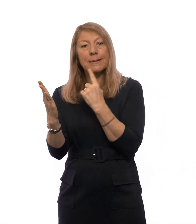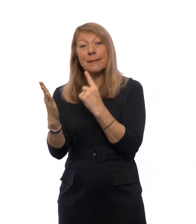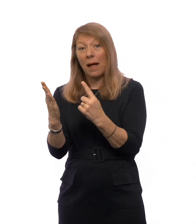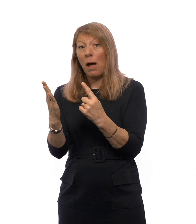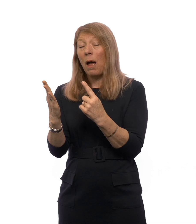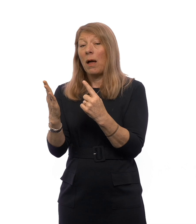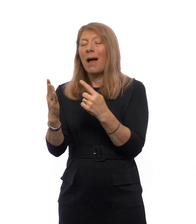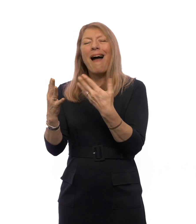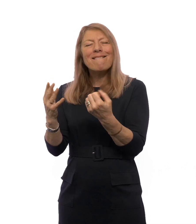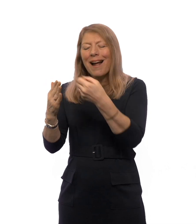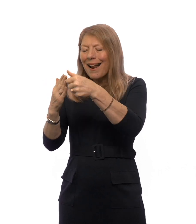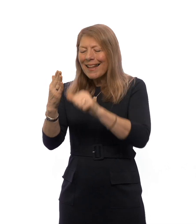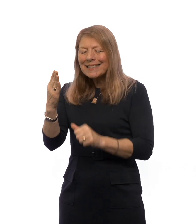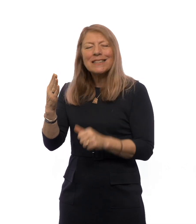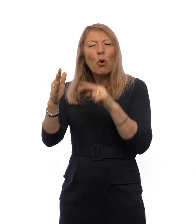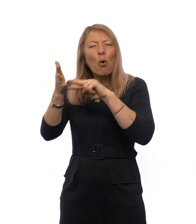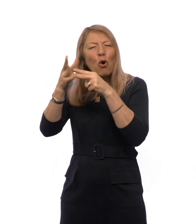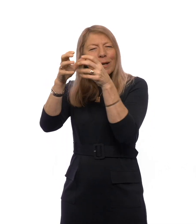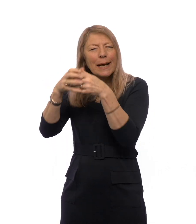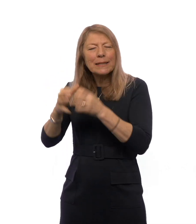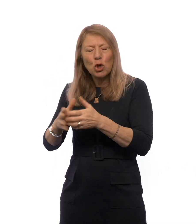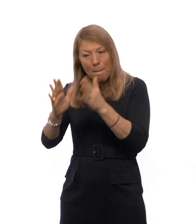including all Northern Ireland departments and public bodies,